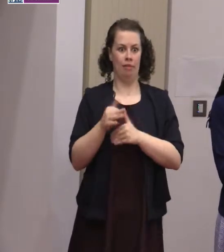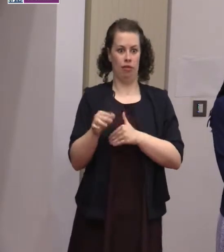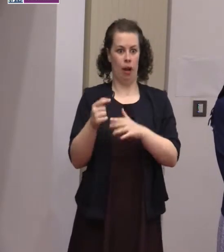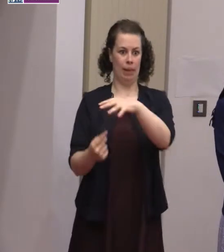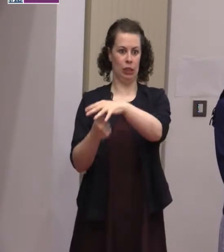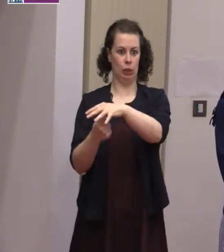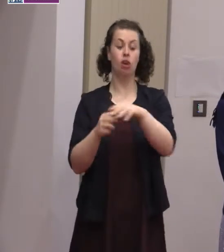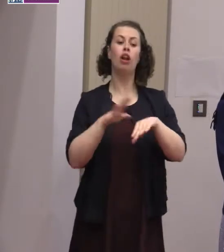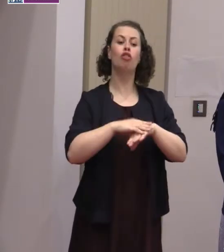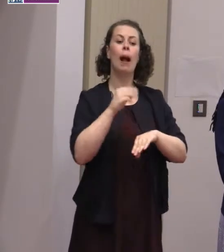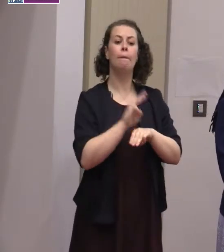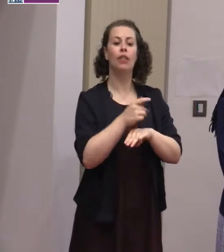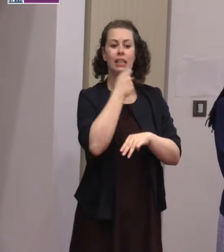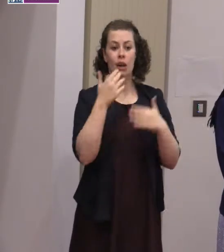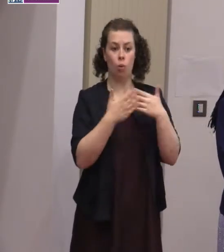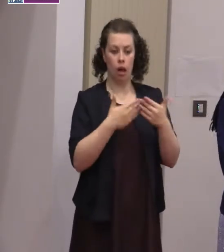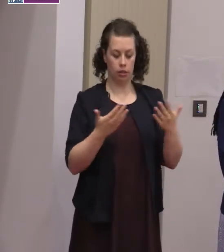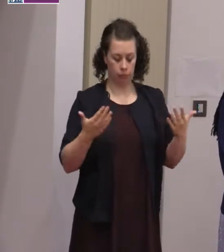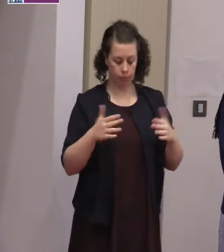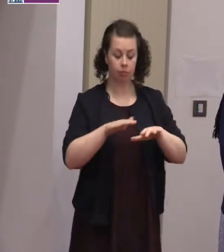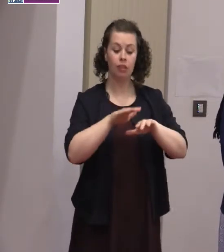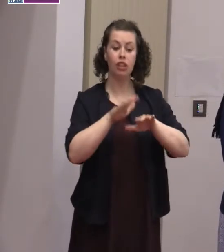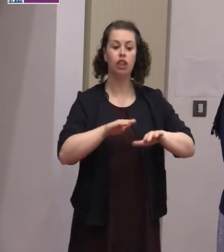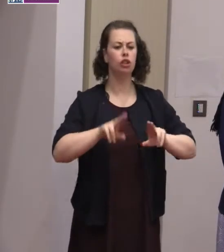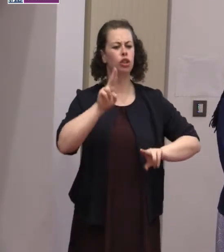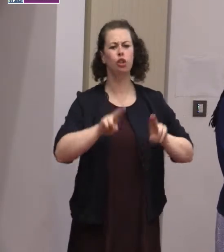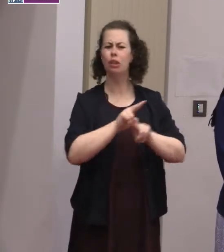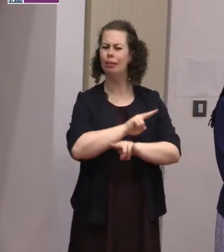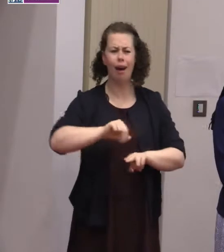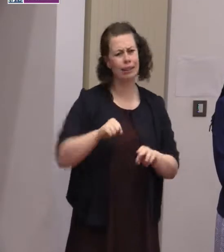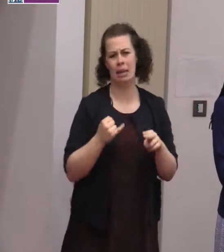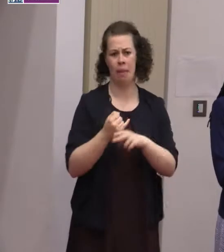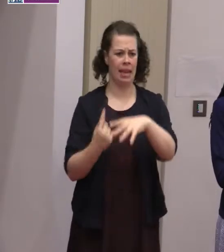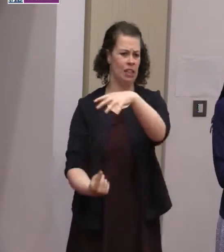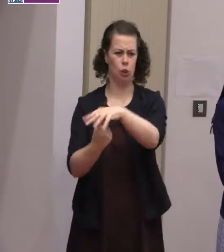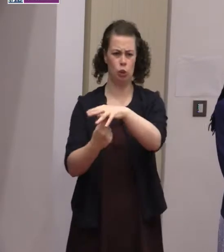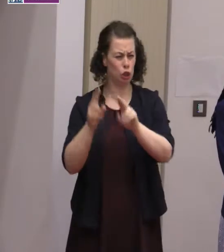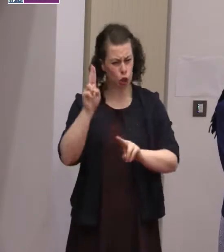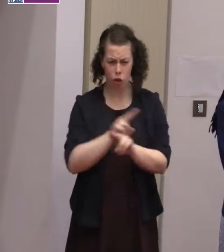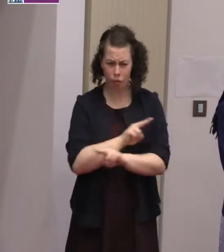She said that children should not be kept in institutions, they are there families should